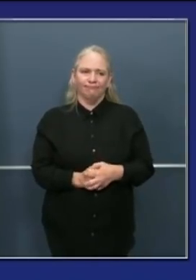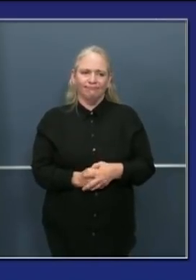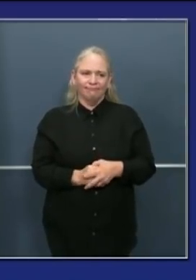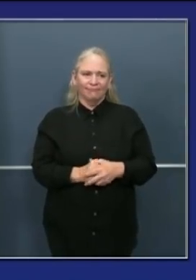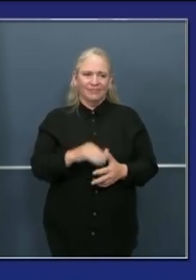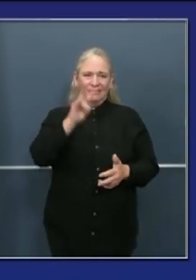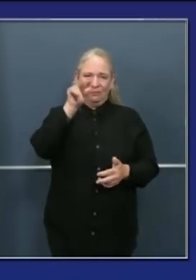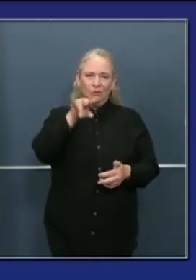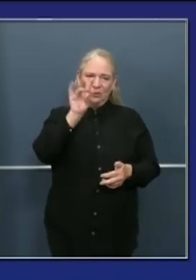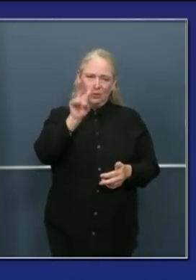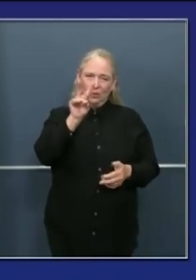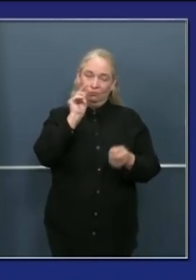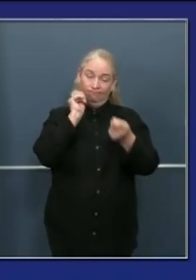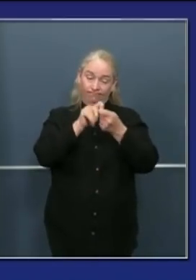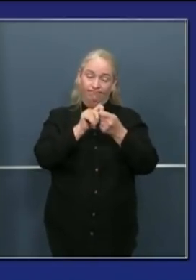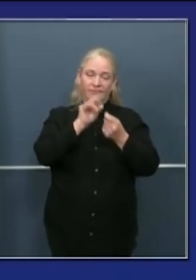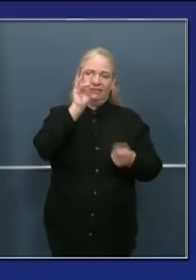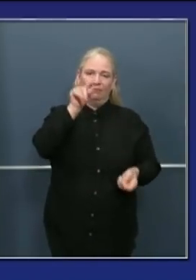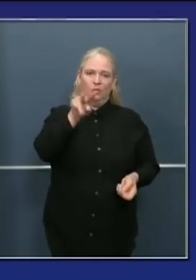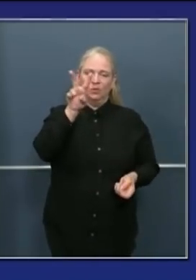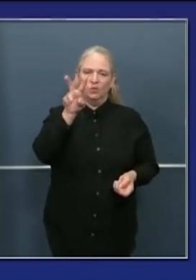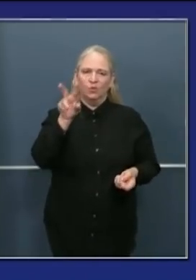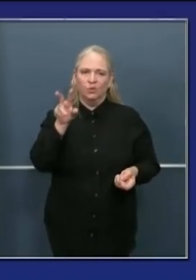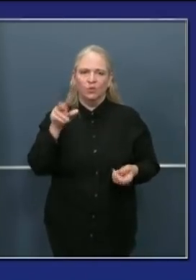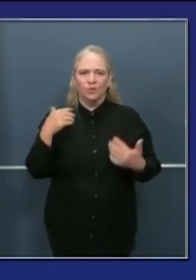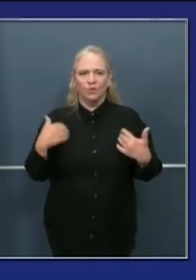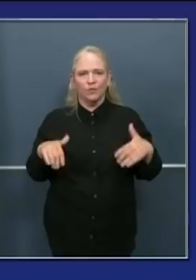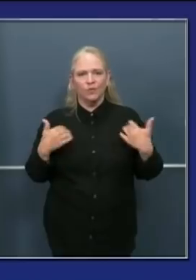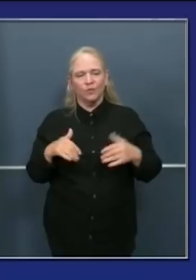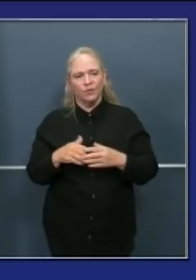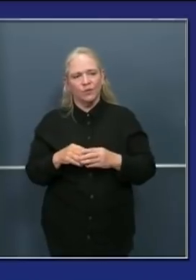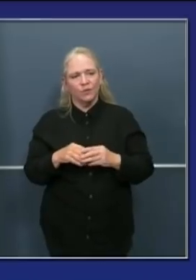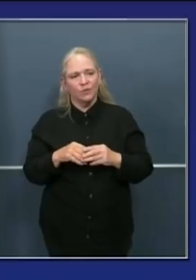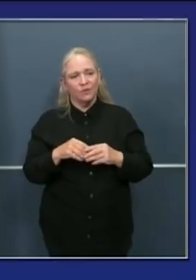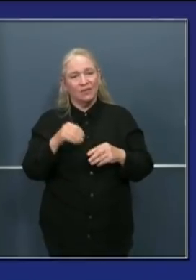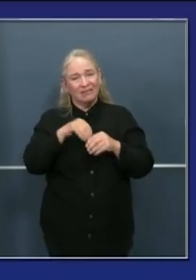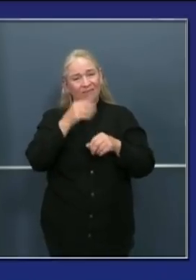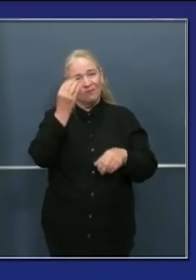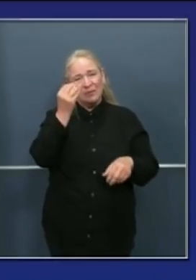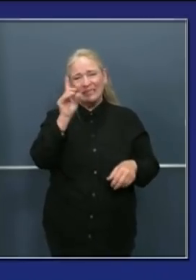POSITIVITY RATE. IT'S NOW OVER 7% AT 7.2% TO BE